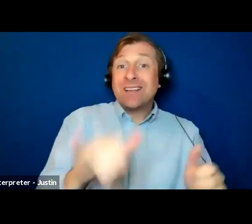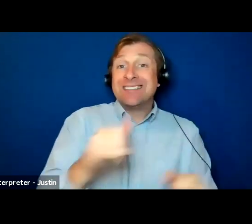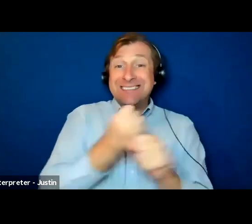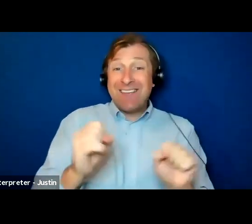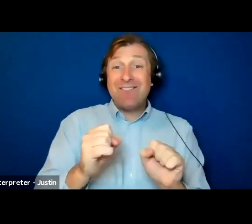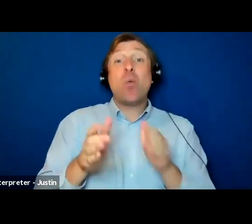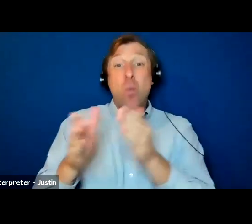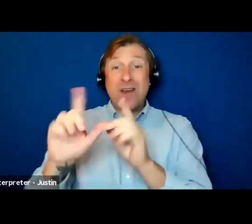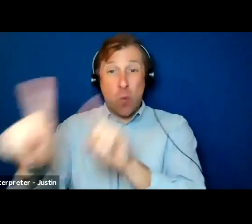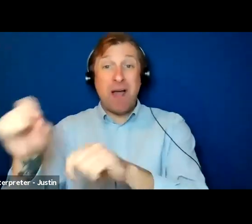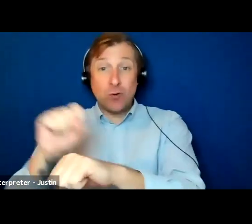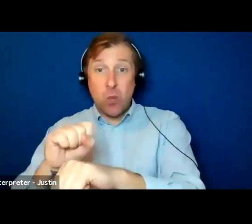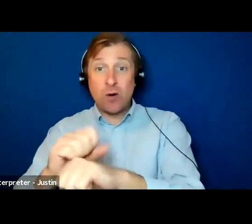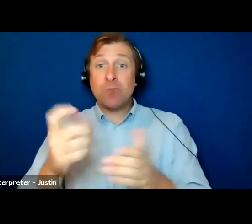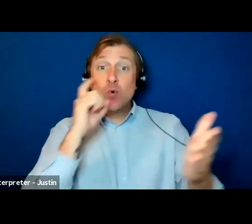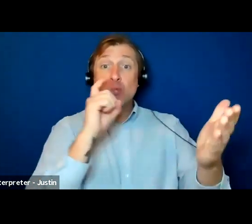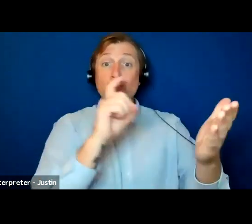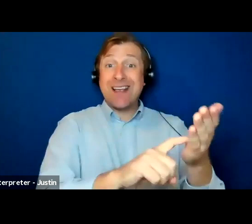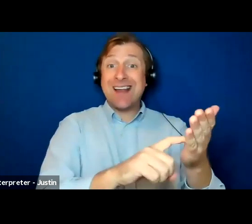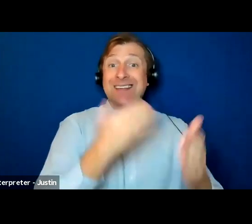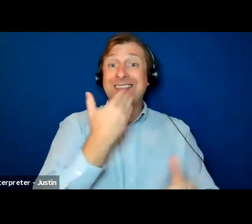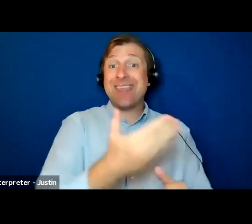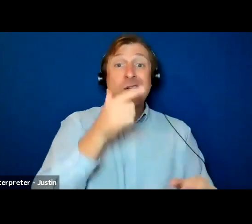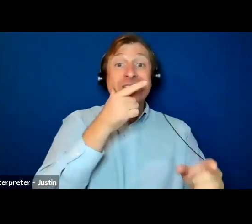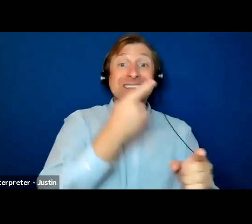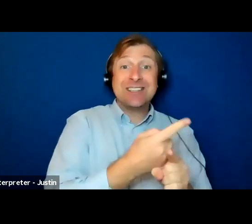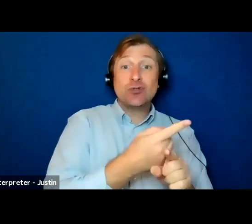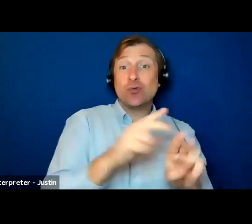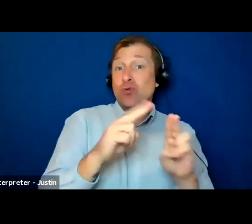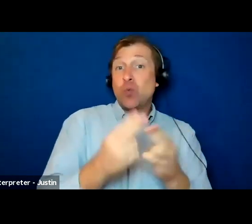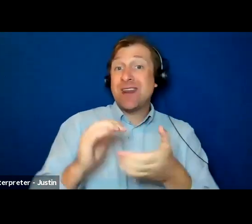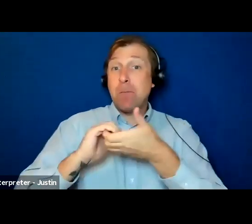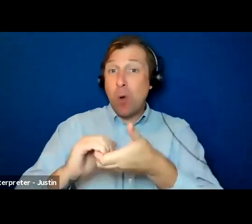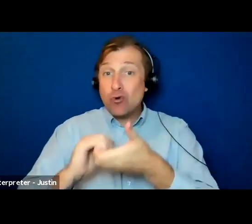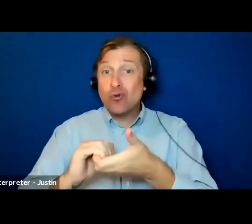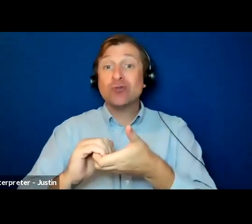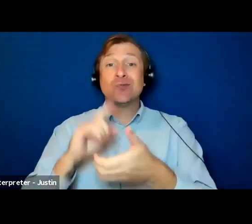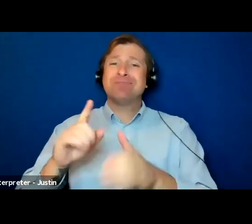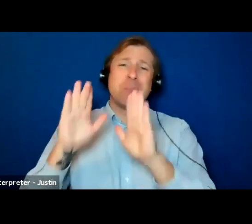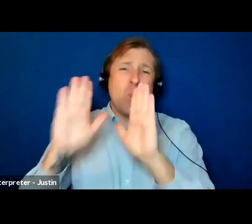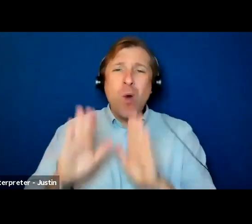I also want to recognize and thank our sister union partners with whom we developed these protocols. It's been an incredible experience.